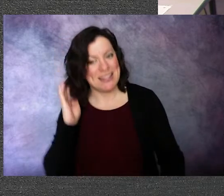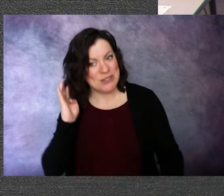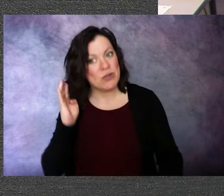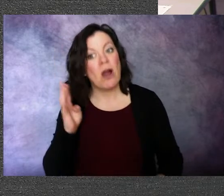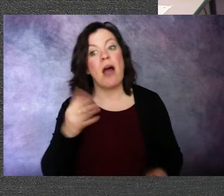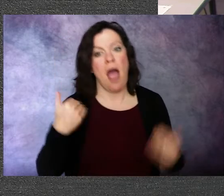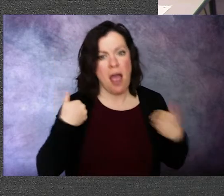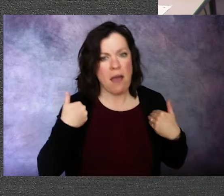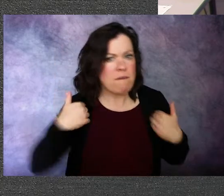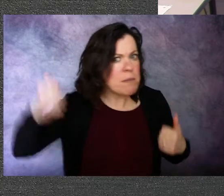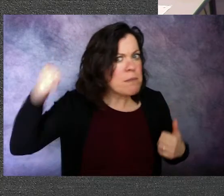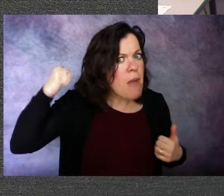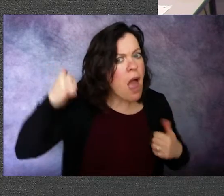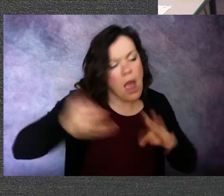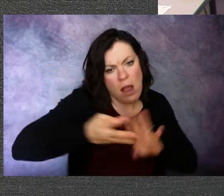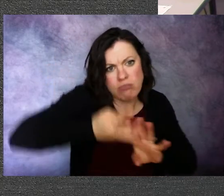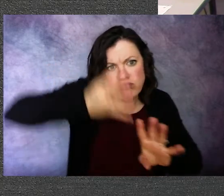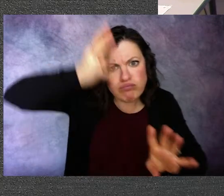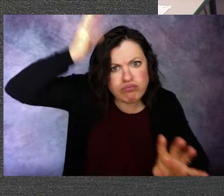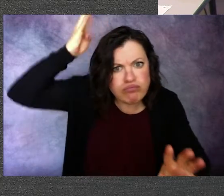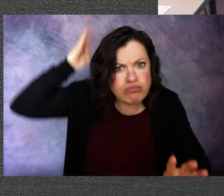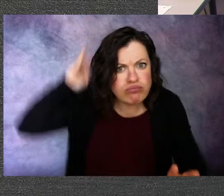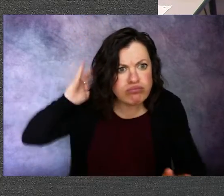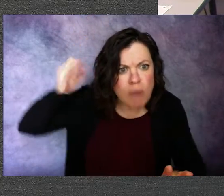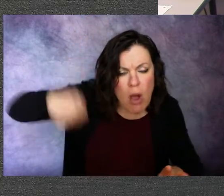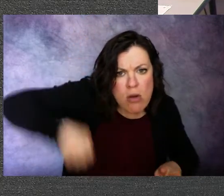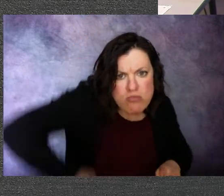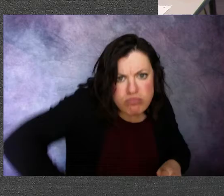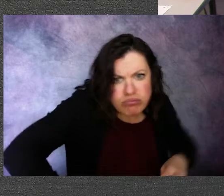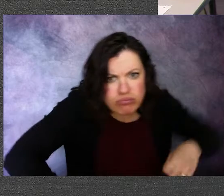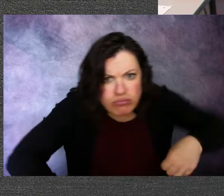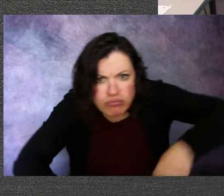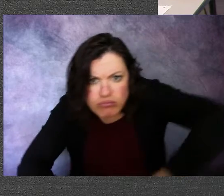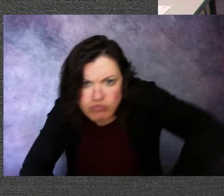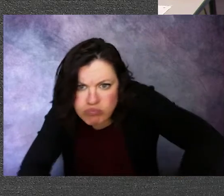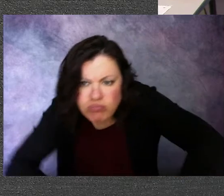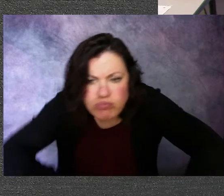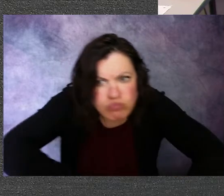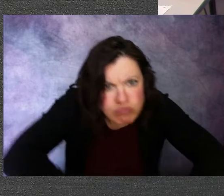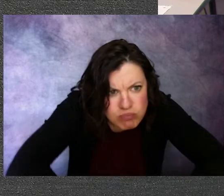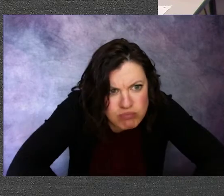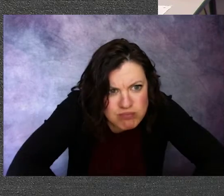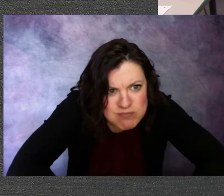Who has plates on their back You can make little plates on your back.